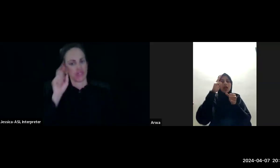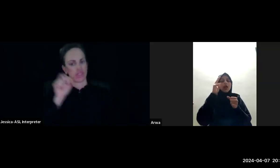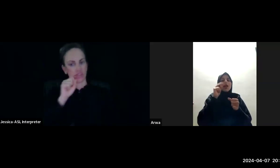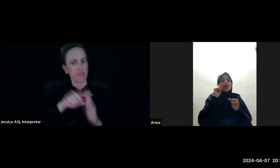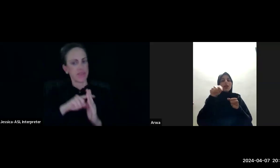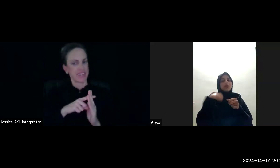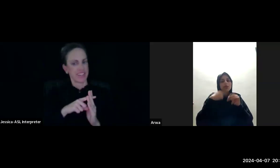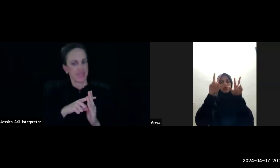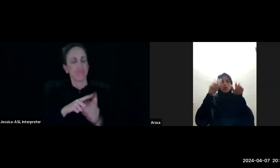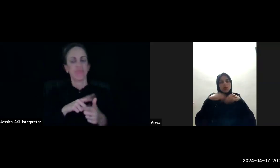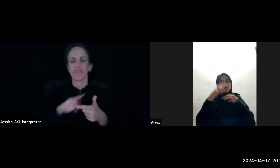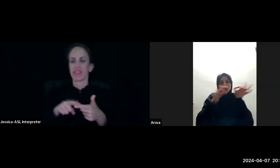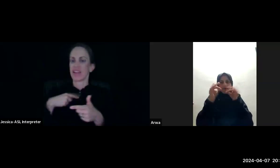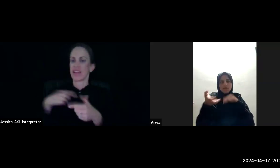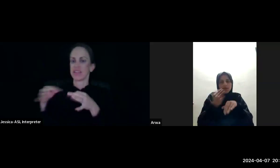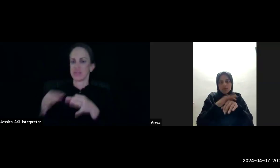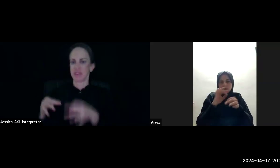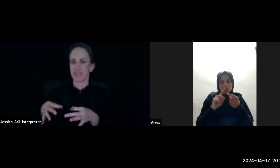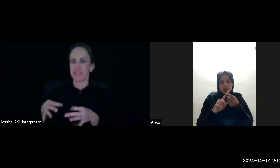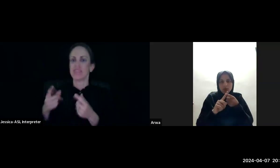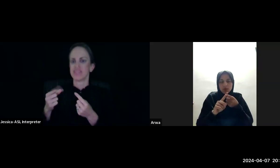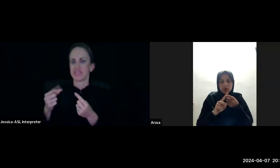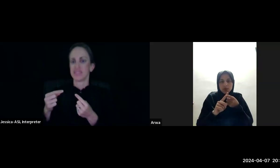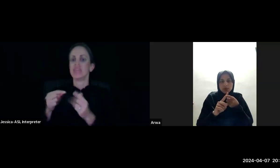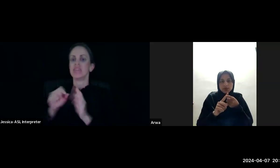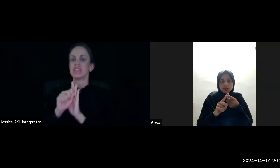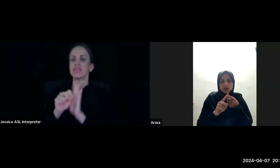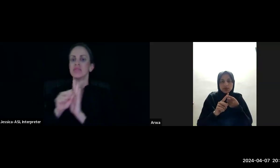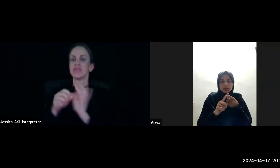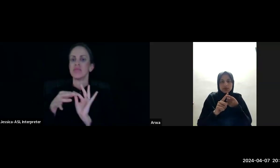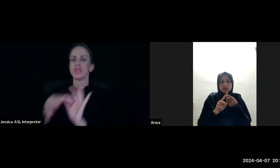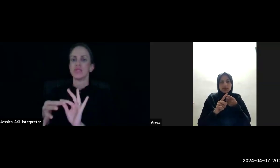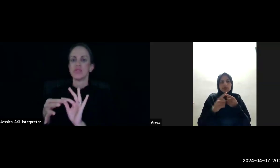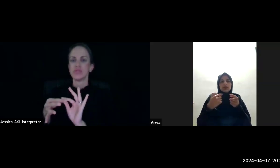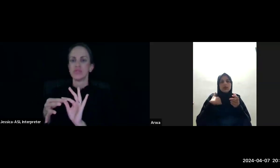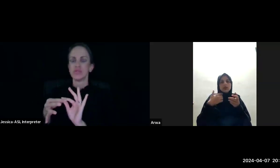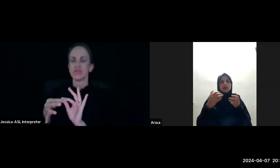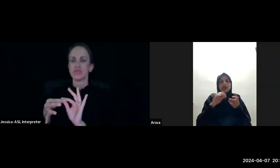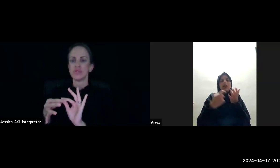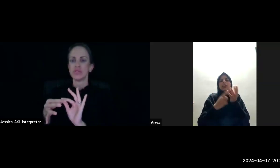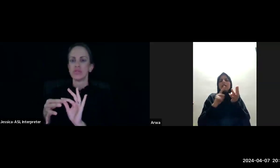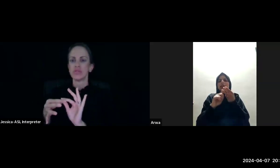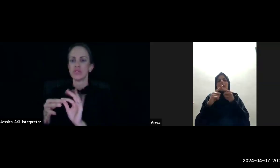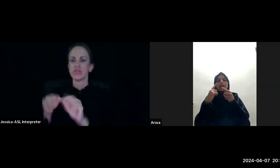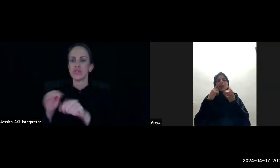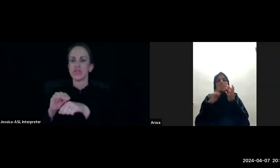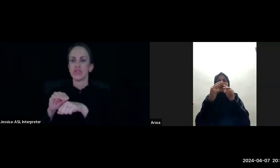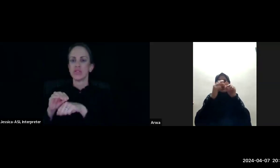then I explained what it is in terms of uh its effect in the retina and its effect in the cochlea.